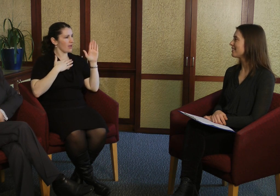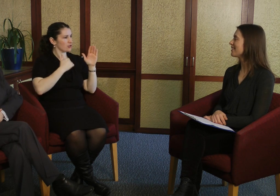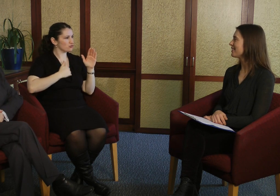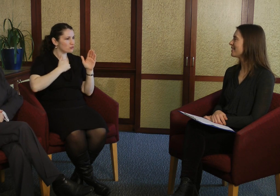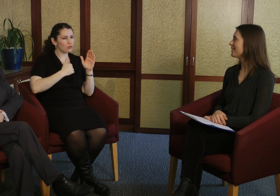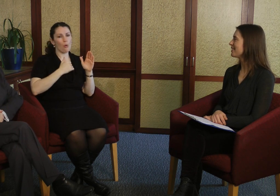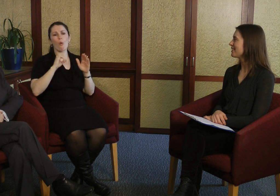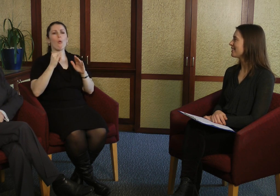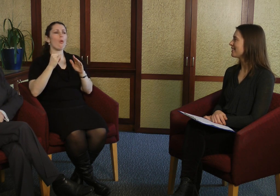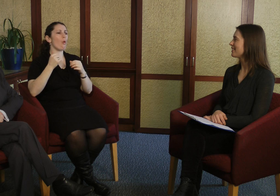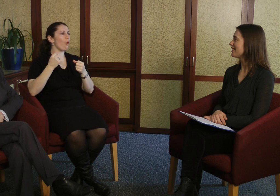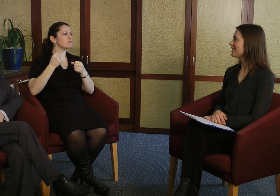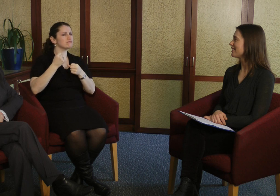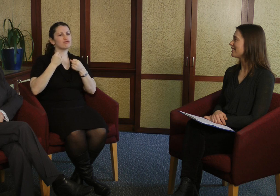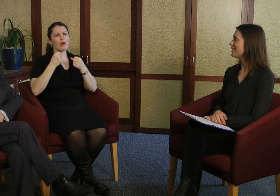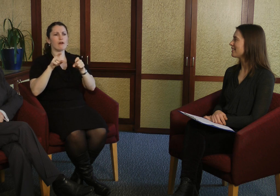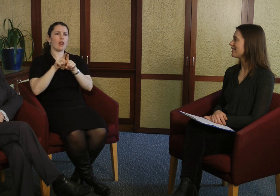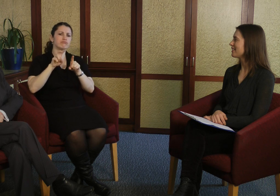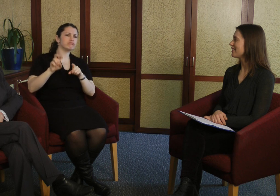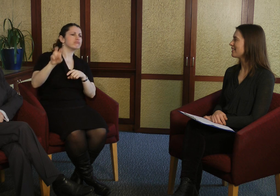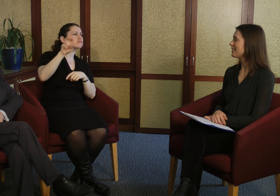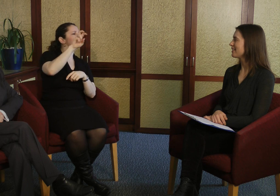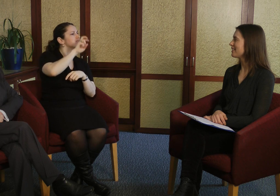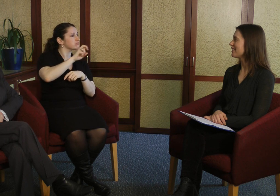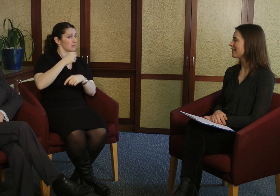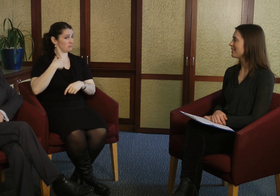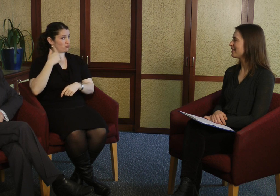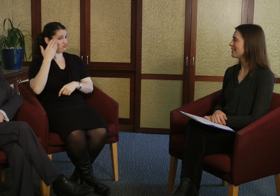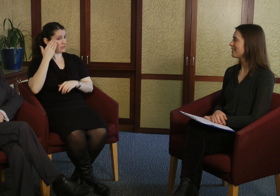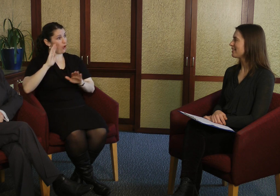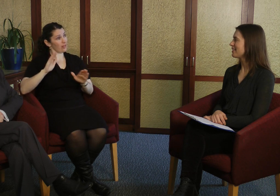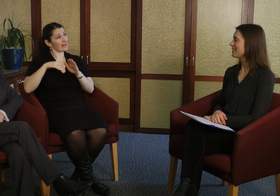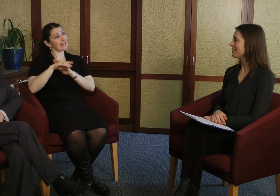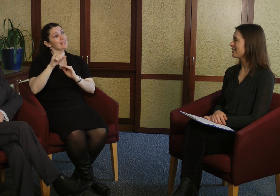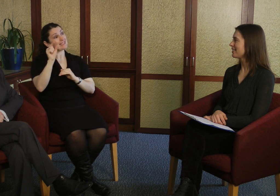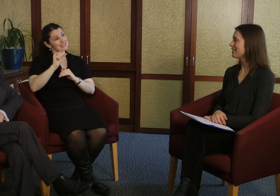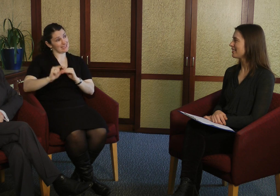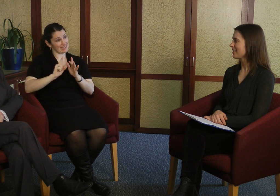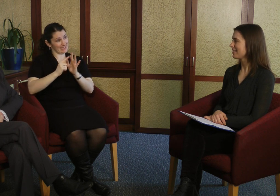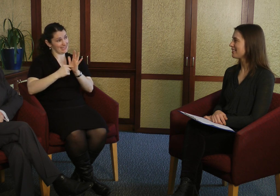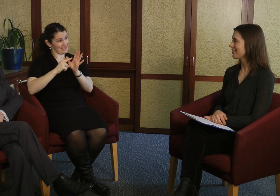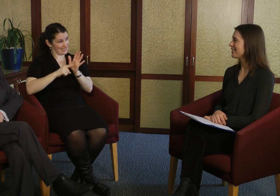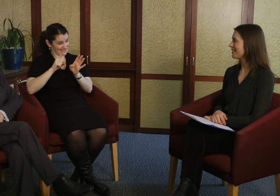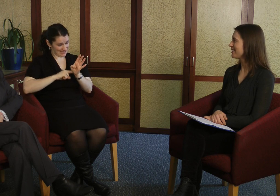around. I have actually just come back from a holiday in Italy and hired a car and had